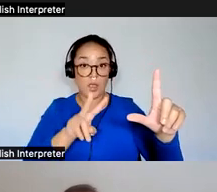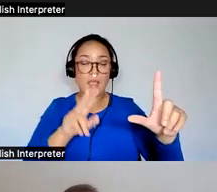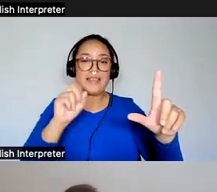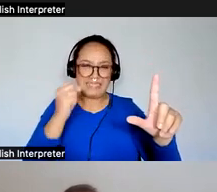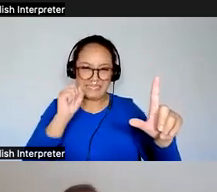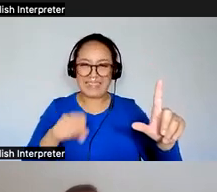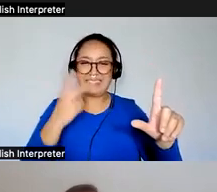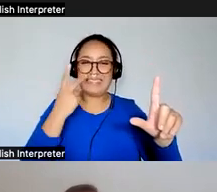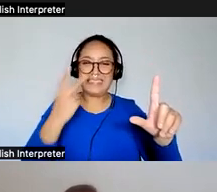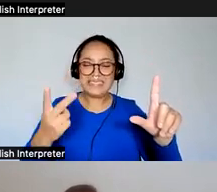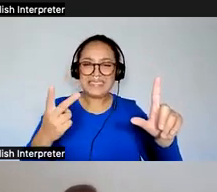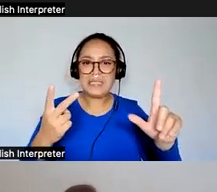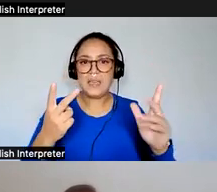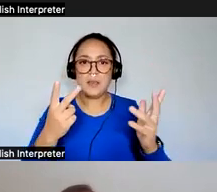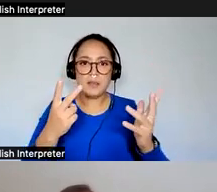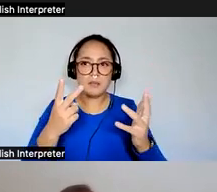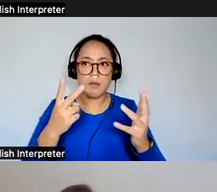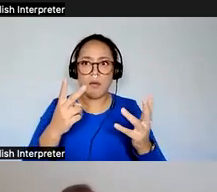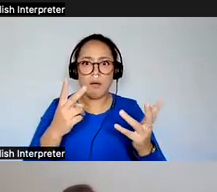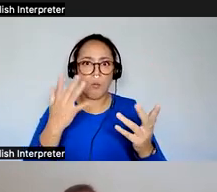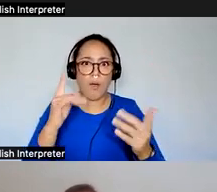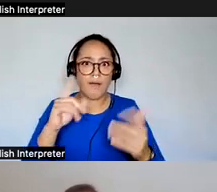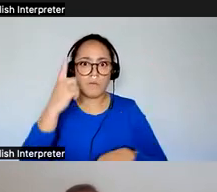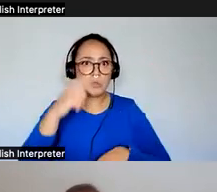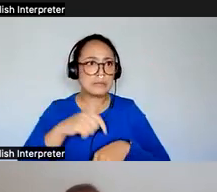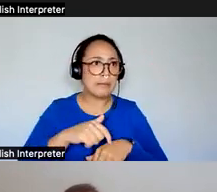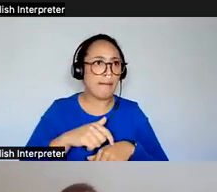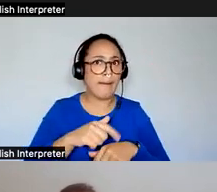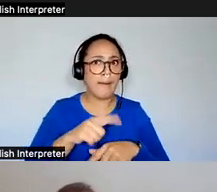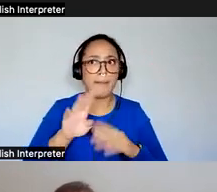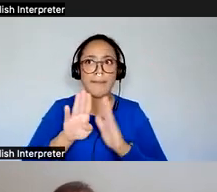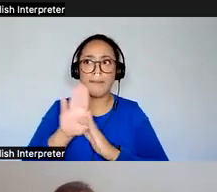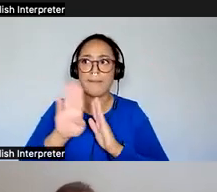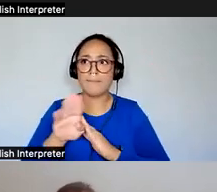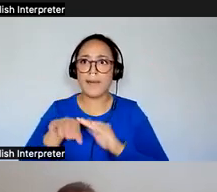If you're not too familiar with this topic, the link is in the slide.